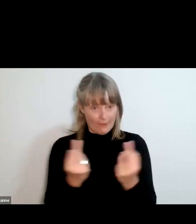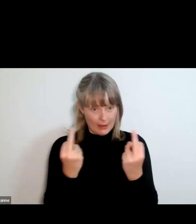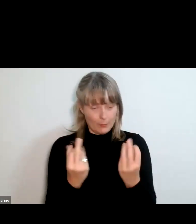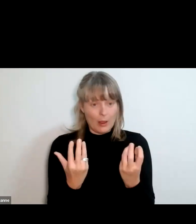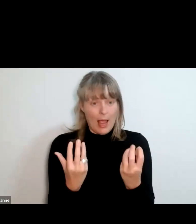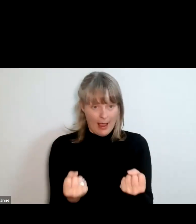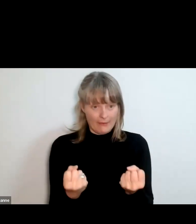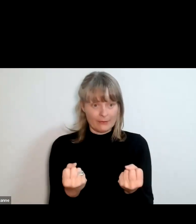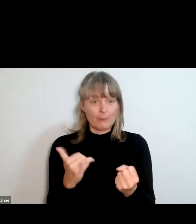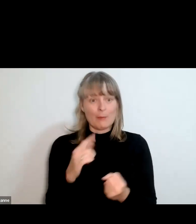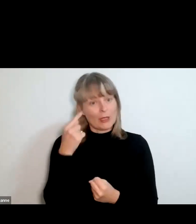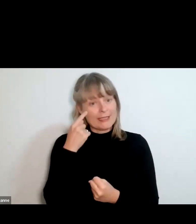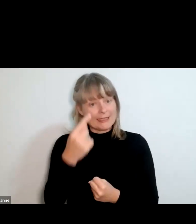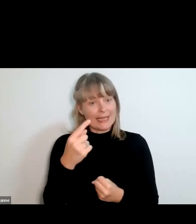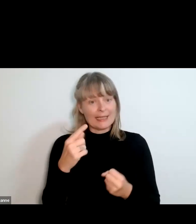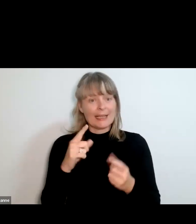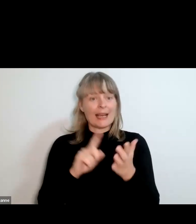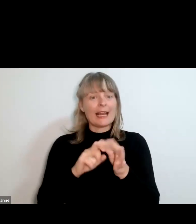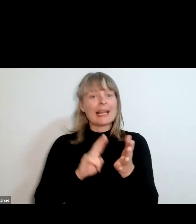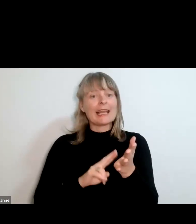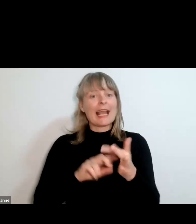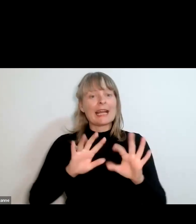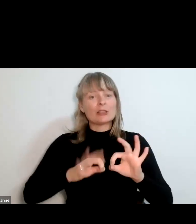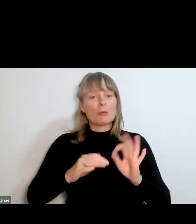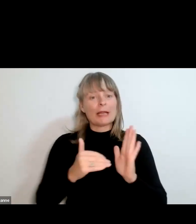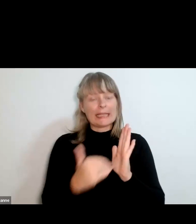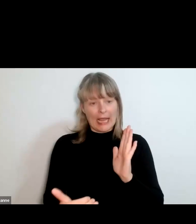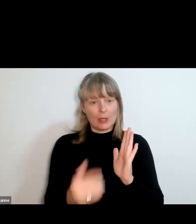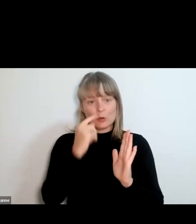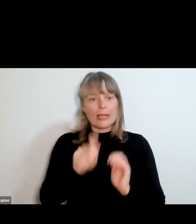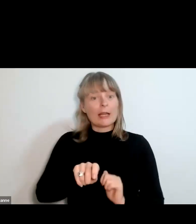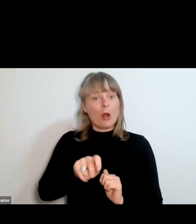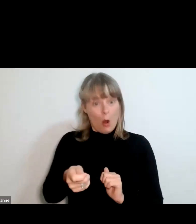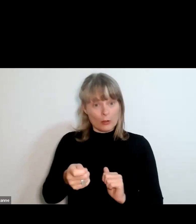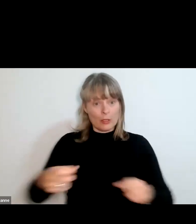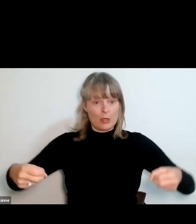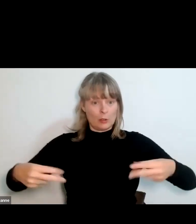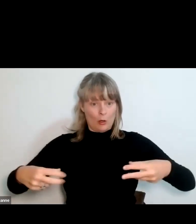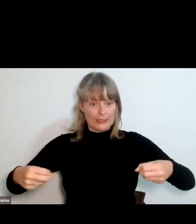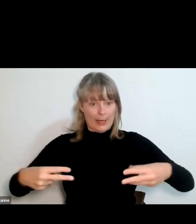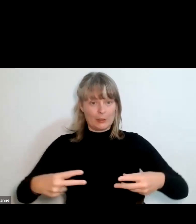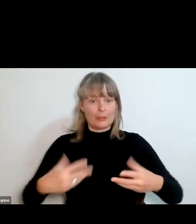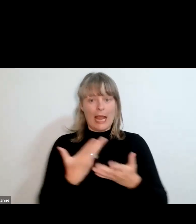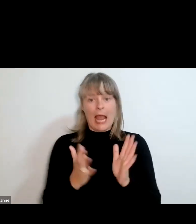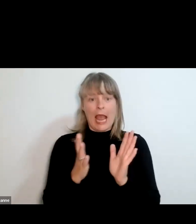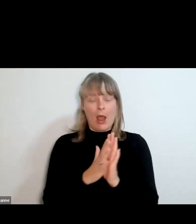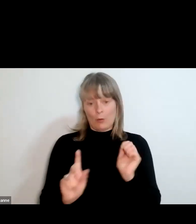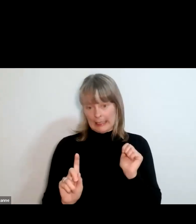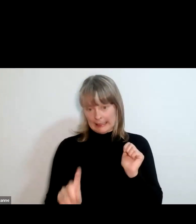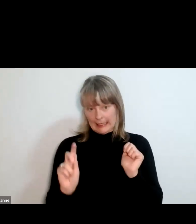At the end of the discussion, we will address questions from the audience. If you think of a question during the discussion,